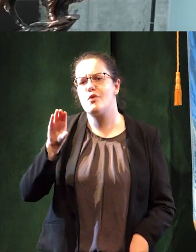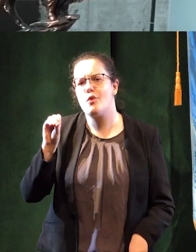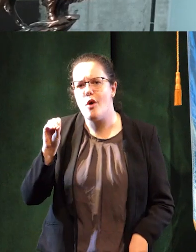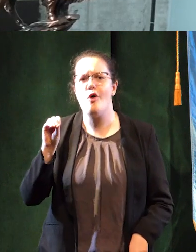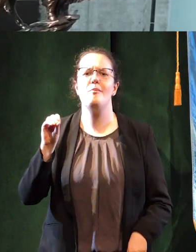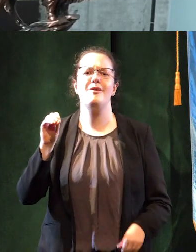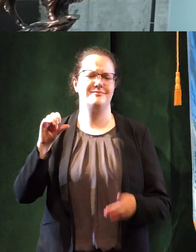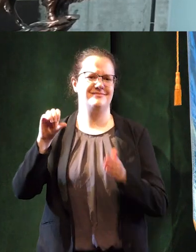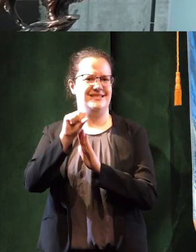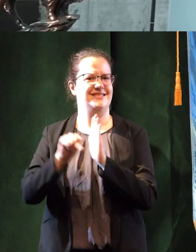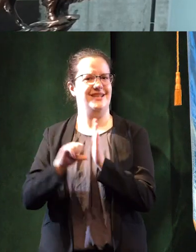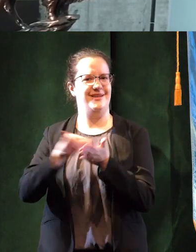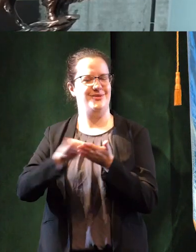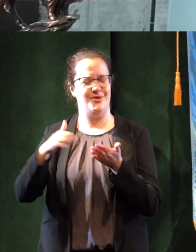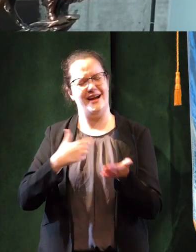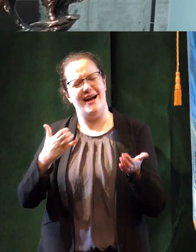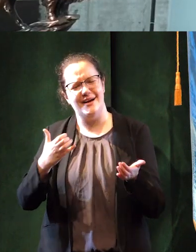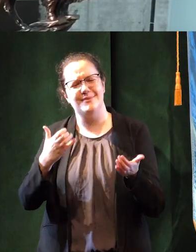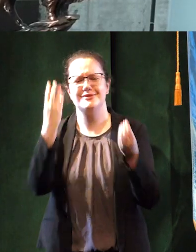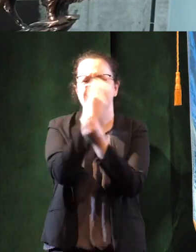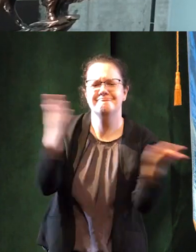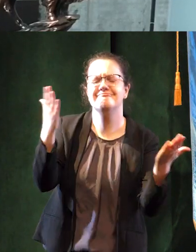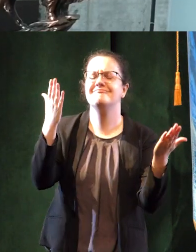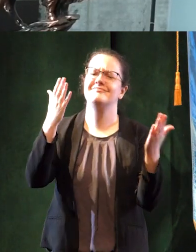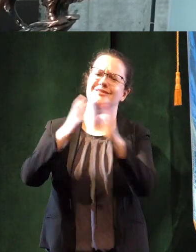want to offer my heartfelt congratulations to the class of 2020 and